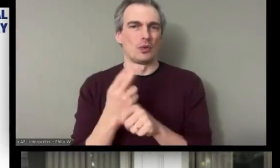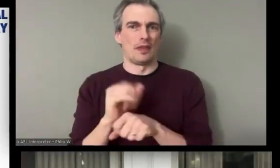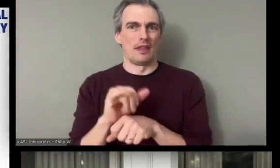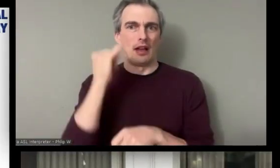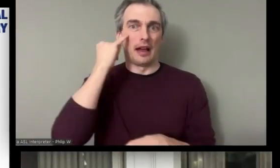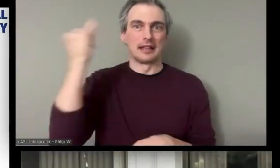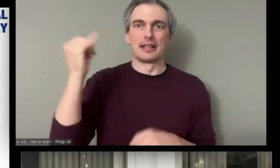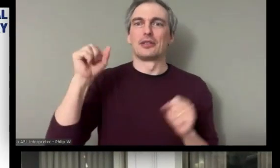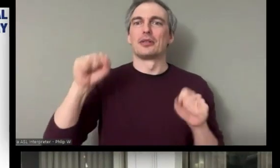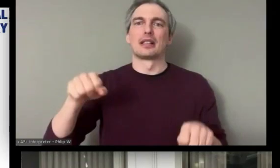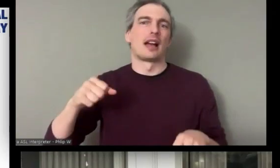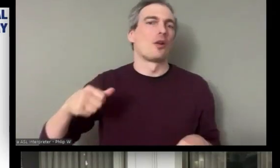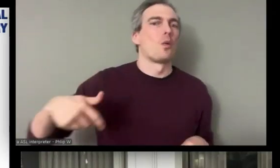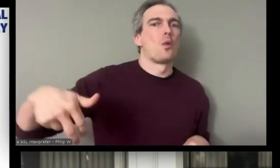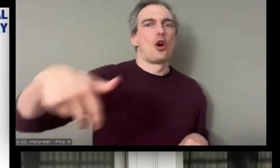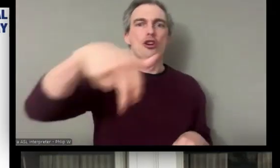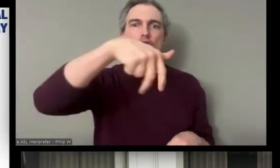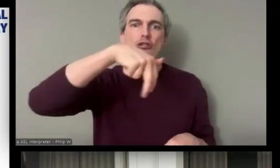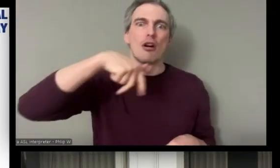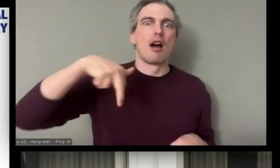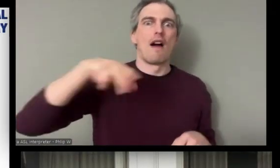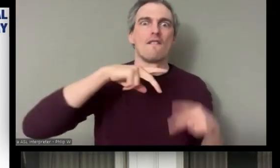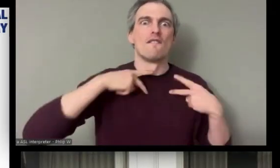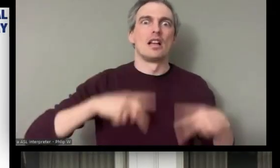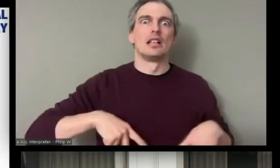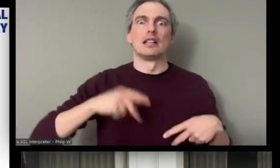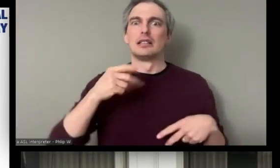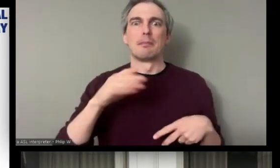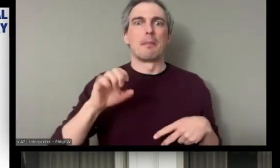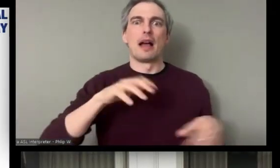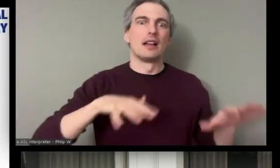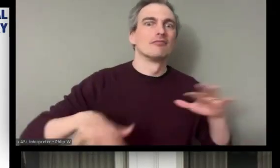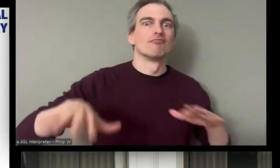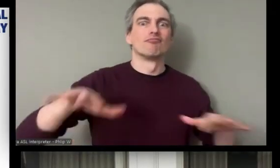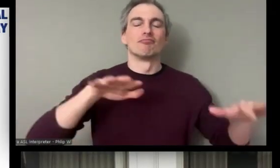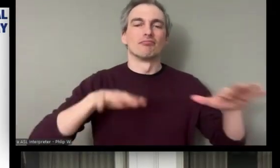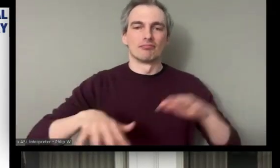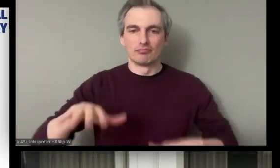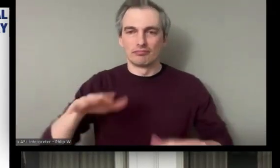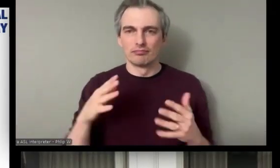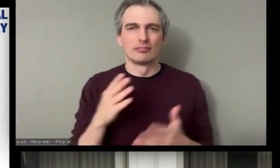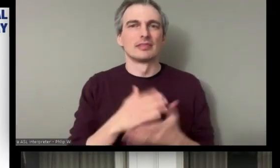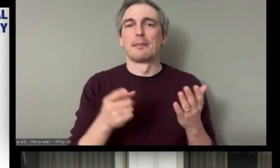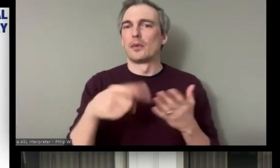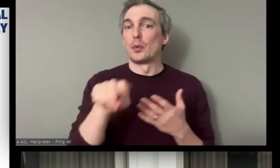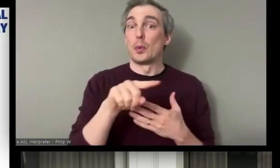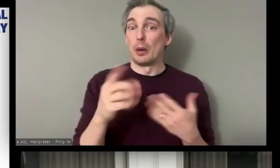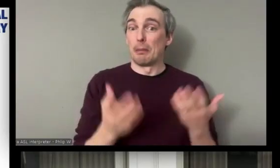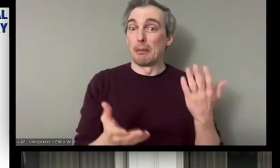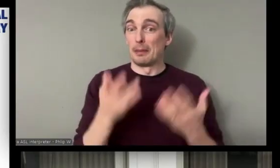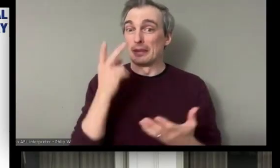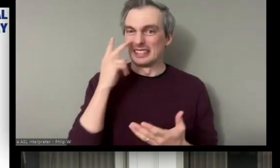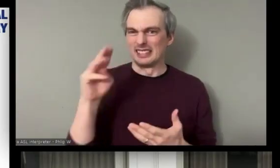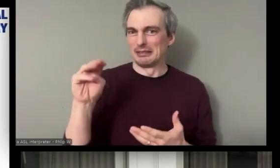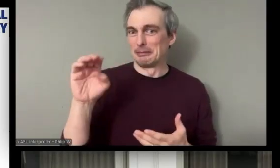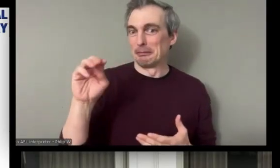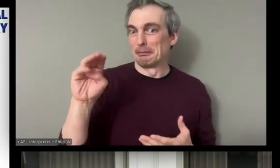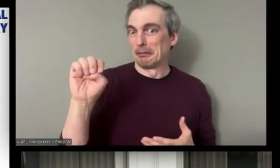around in physical space. Some of you may have seen the memes or things on various systems. But there's all kinds of things.